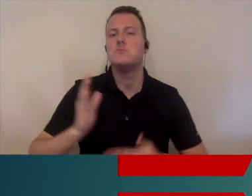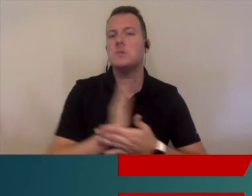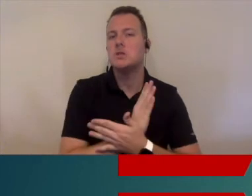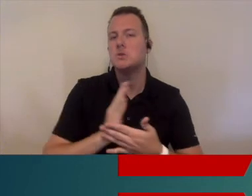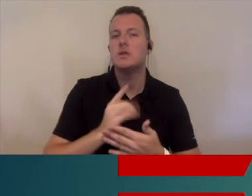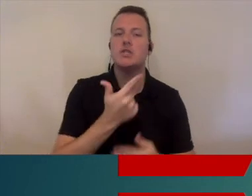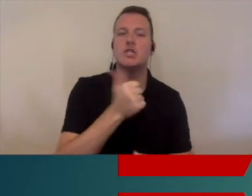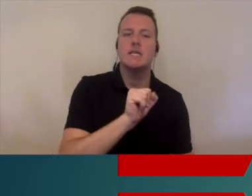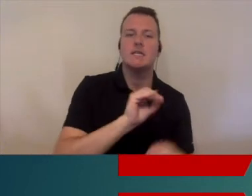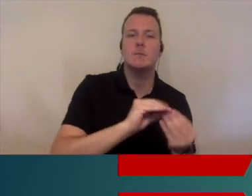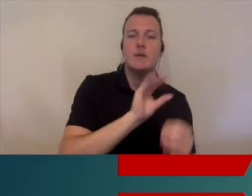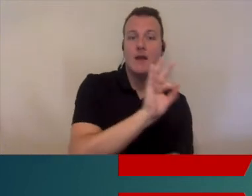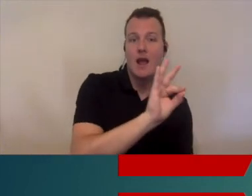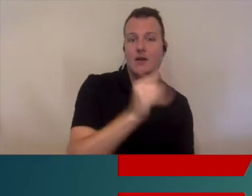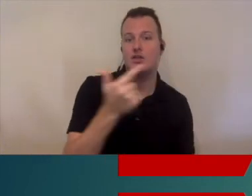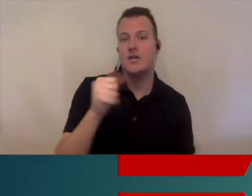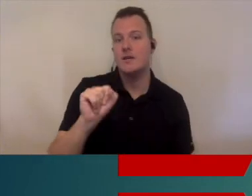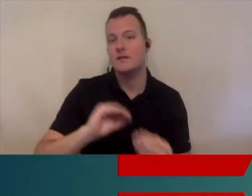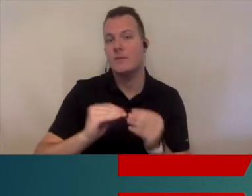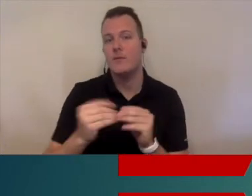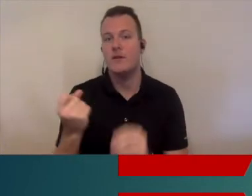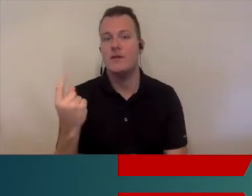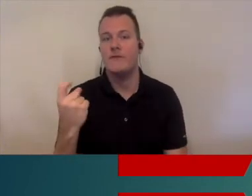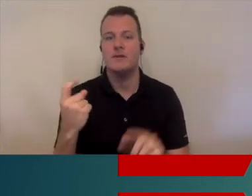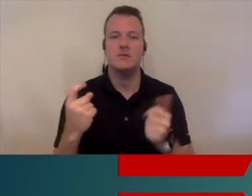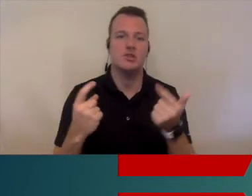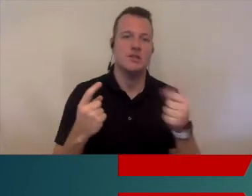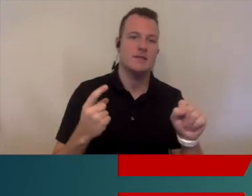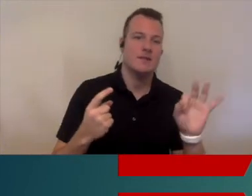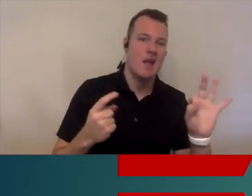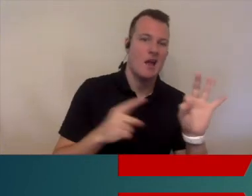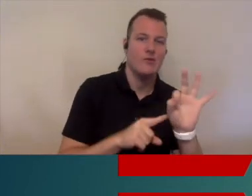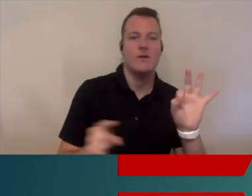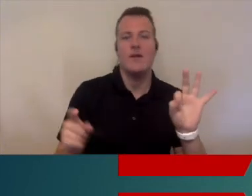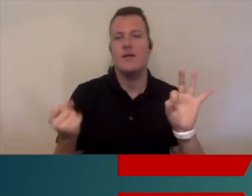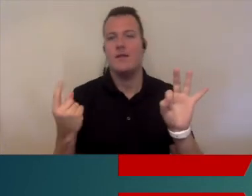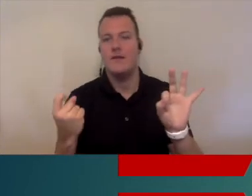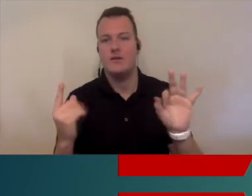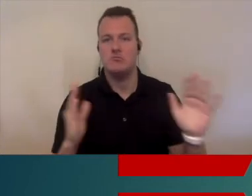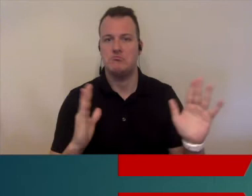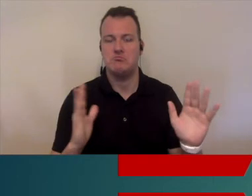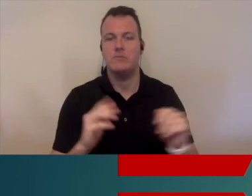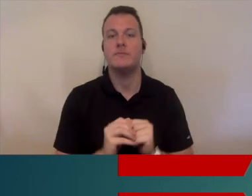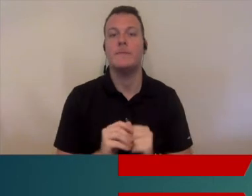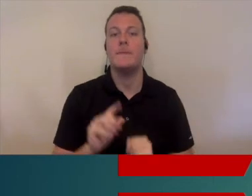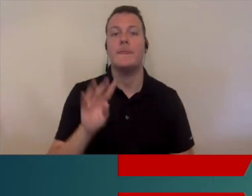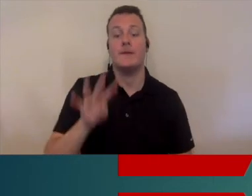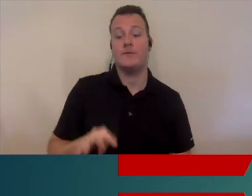somewhere between a gs-9 and a GS 11, and then they will give you